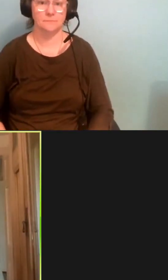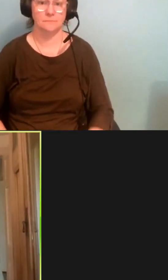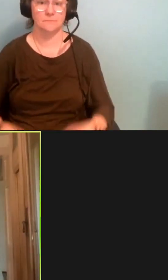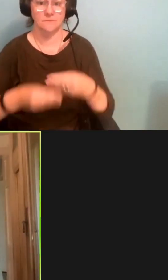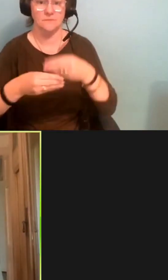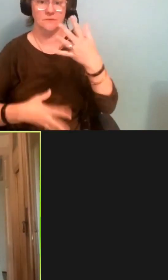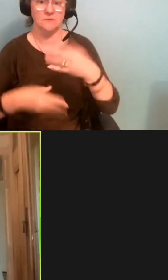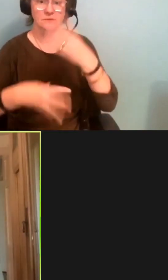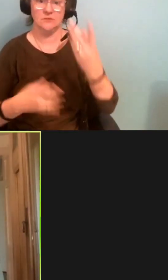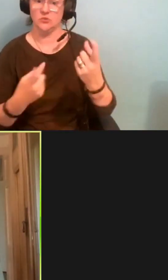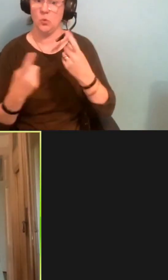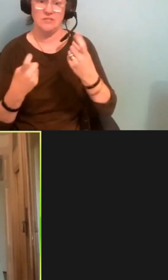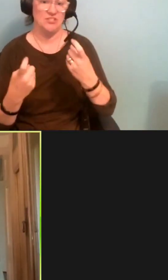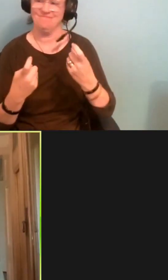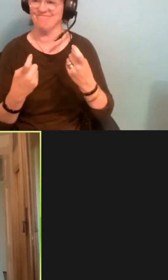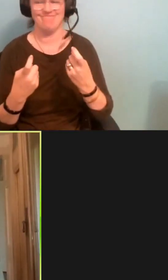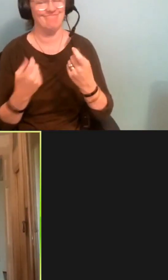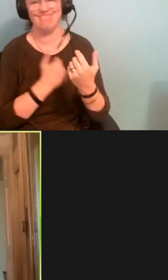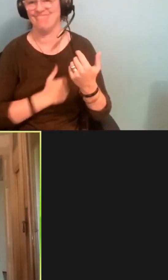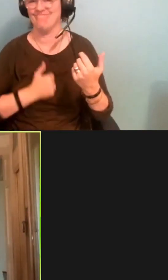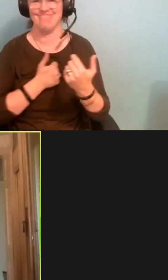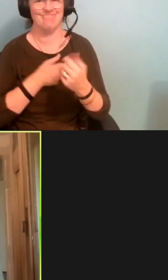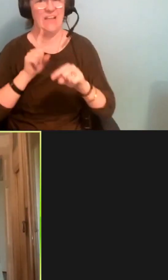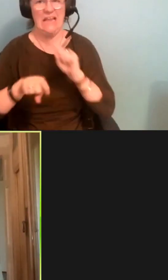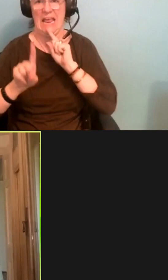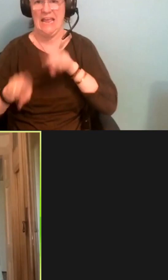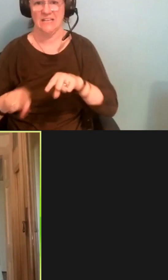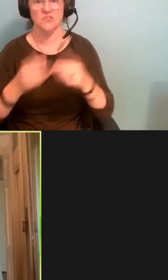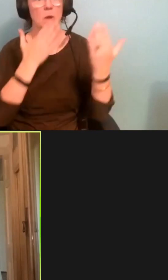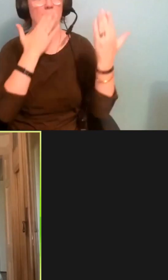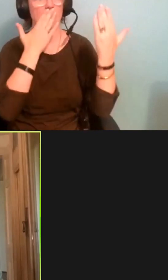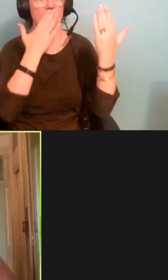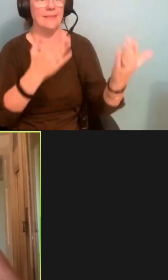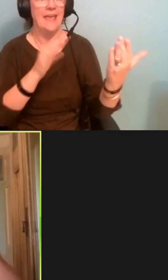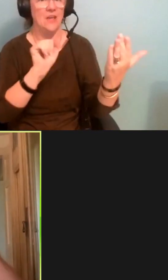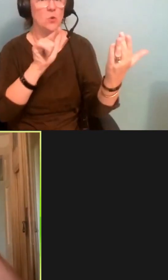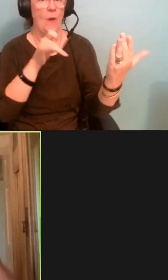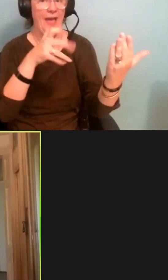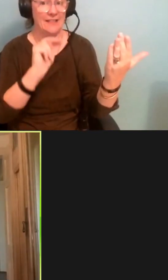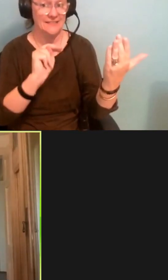we're not going to be able to get to today but thank you Allison for for your